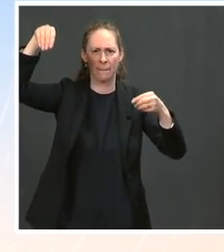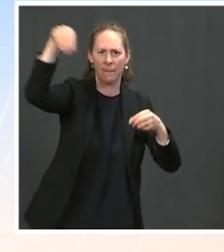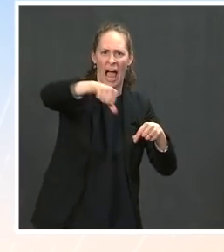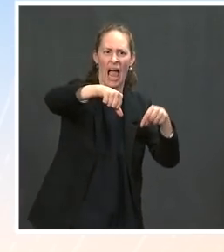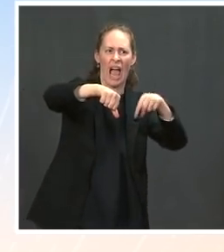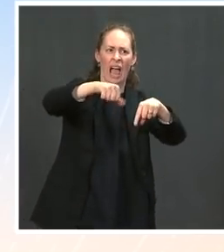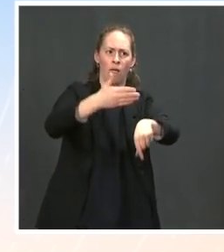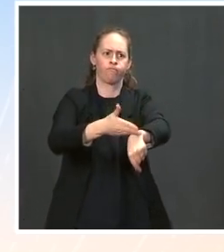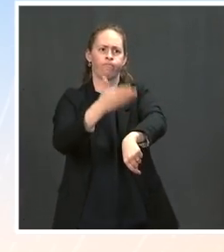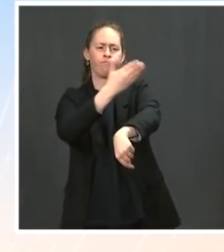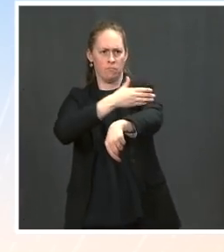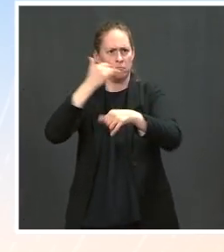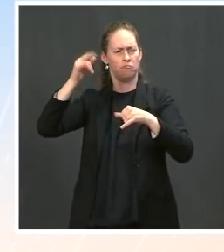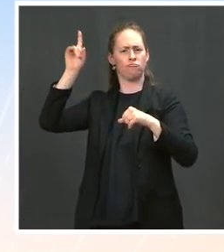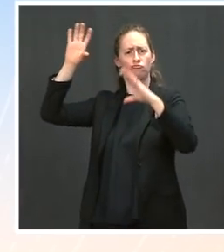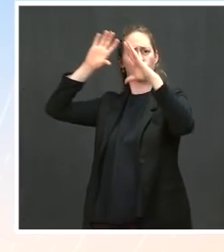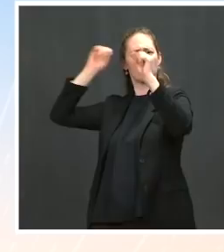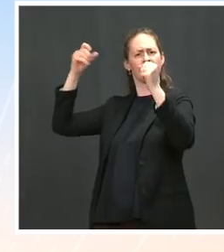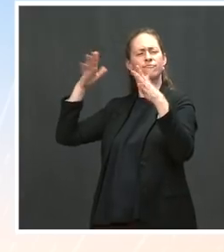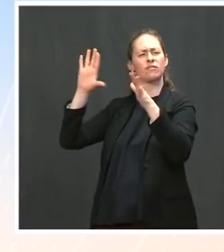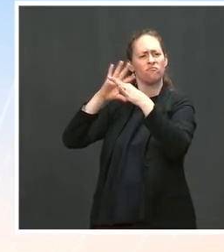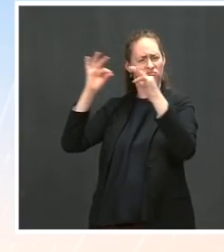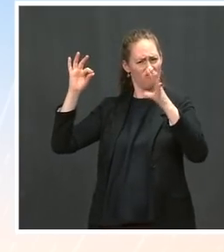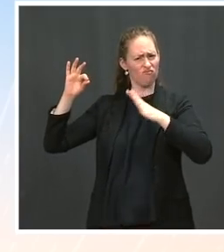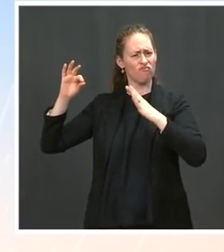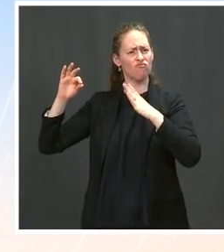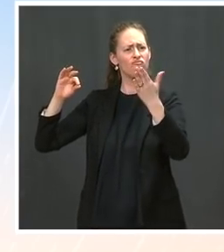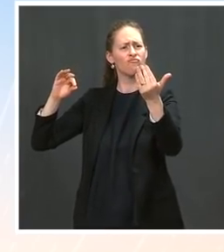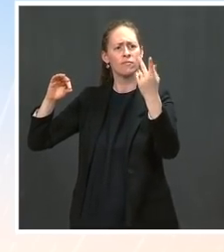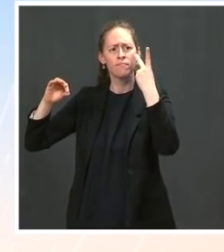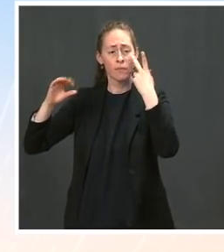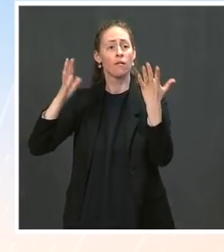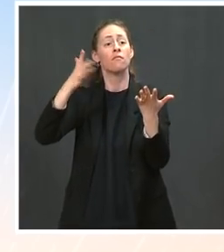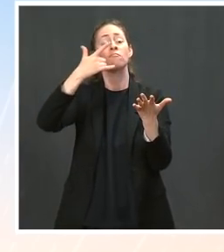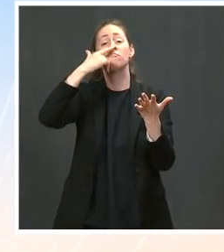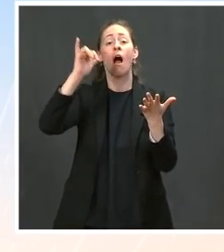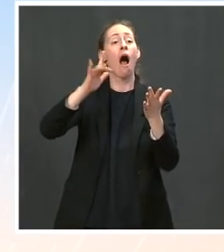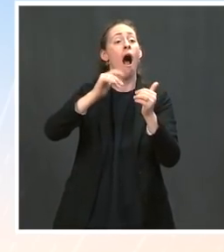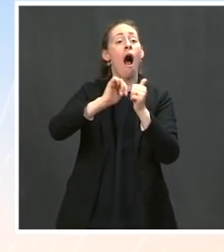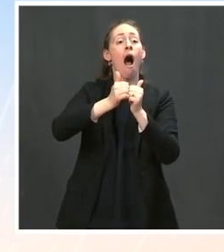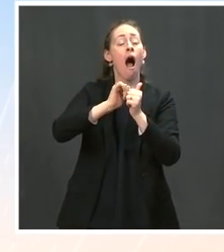new and higher user fees on -- for Americans to use roads, bridges, and airports.